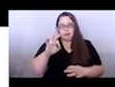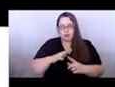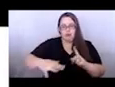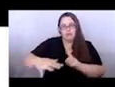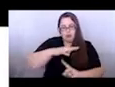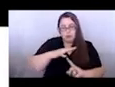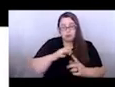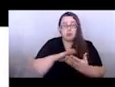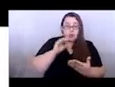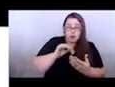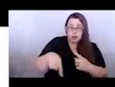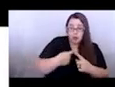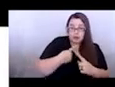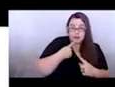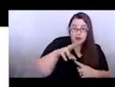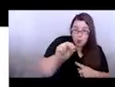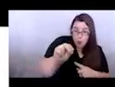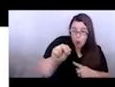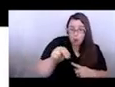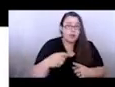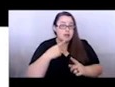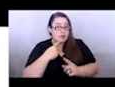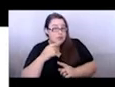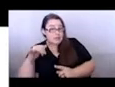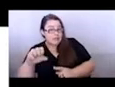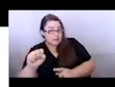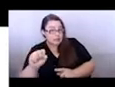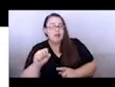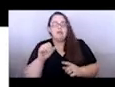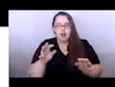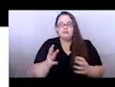yes is part of feeling comfortable with when interacting with others.